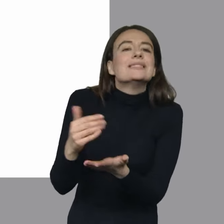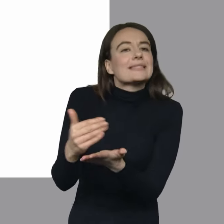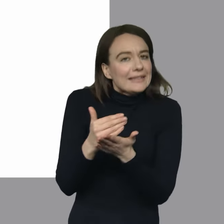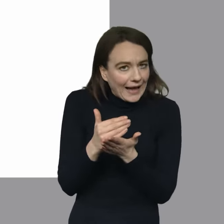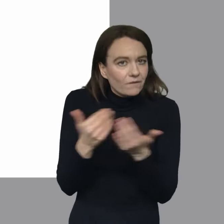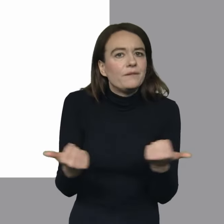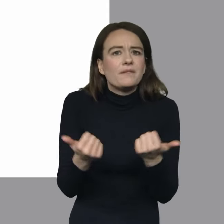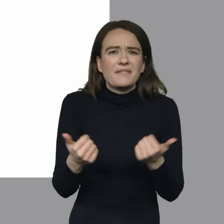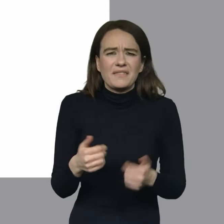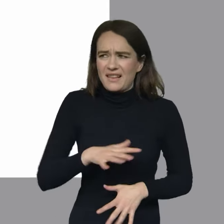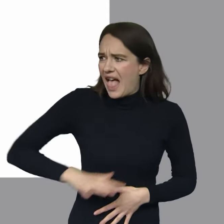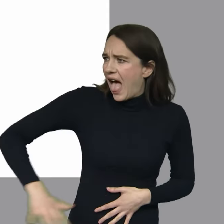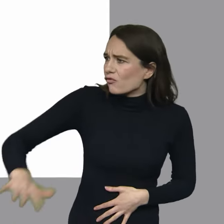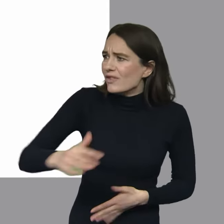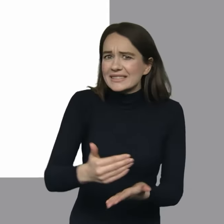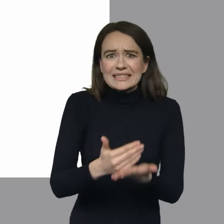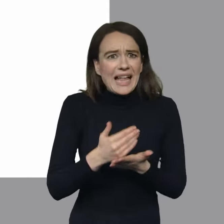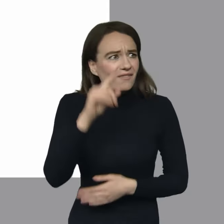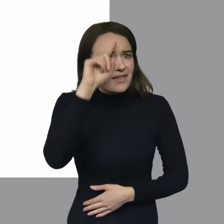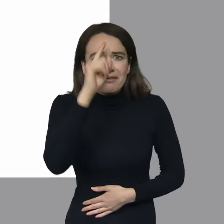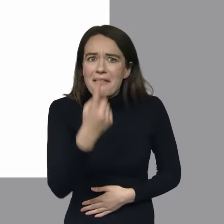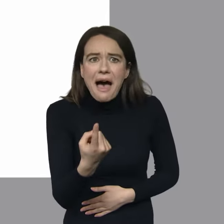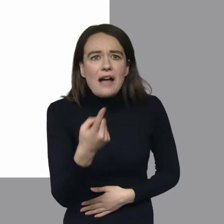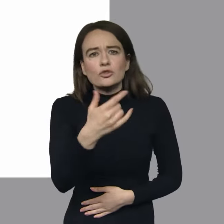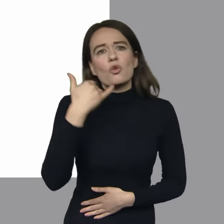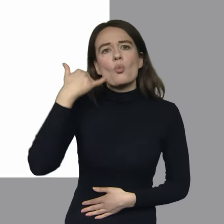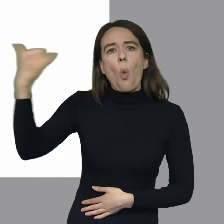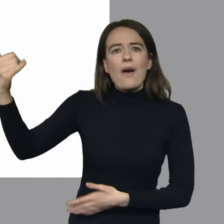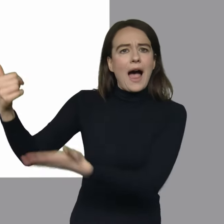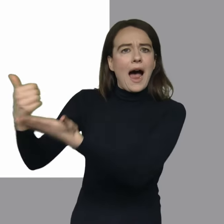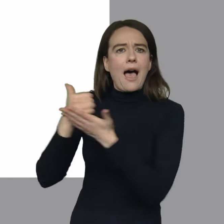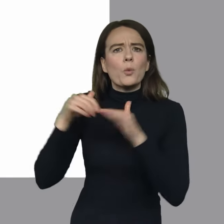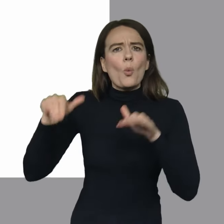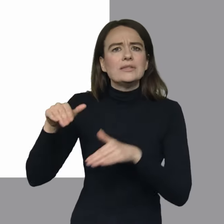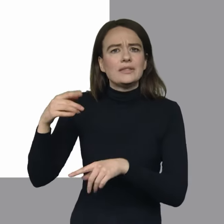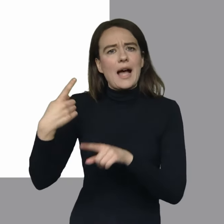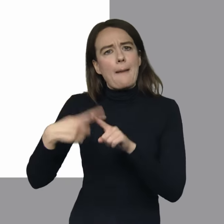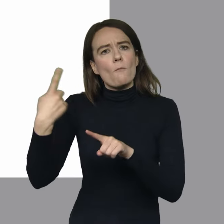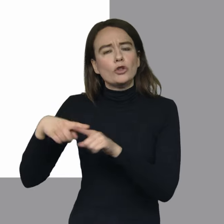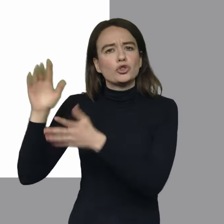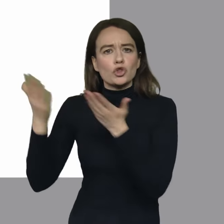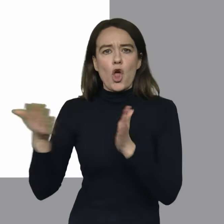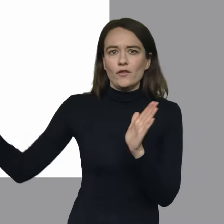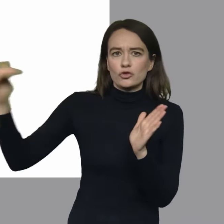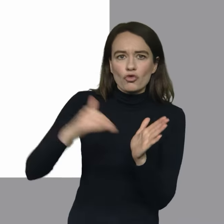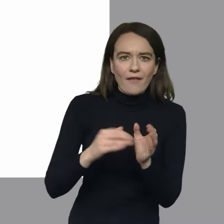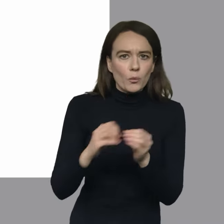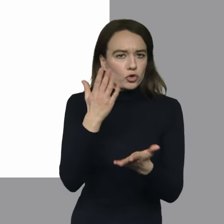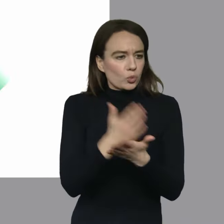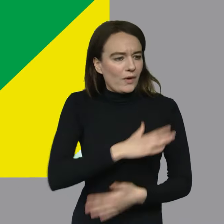If you cannot make the area safe. Call for help and wait until emergency services arrive to make the area safe.